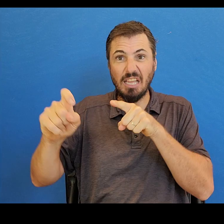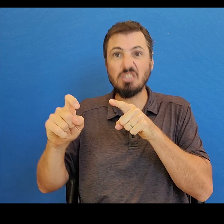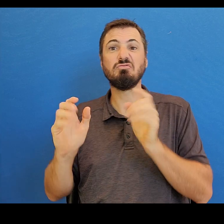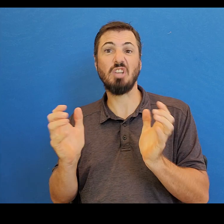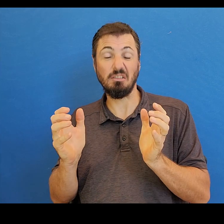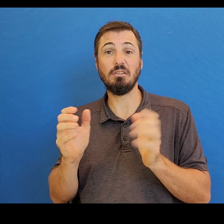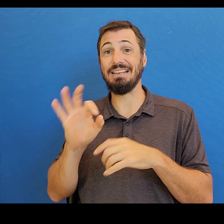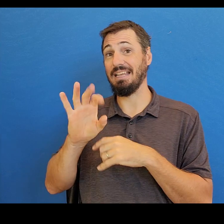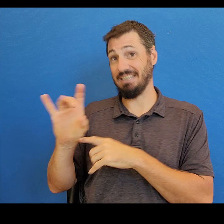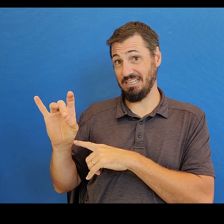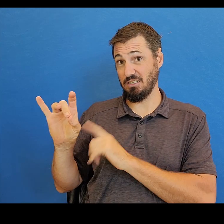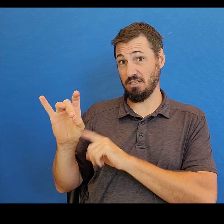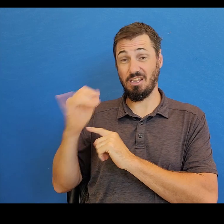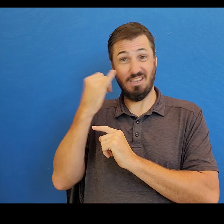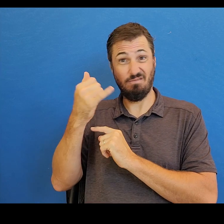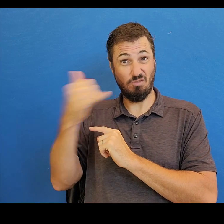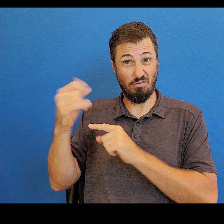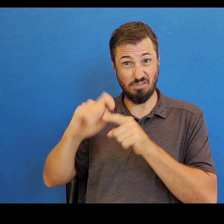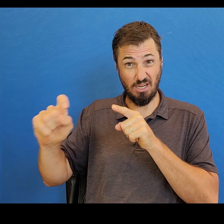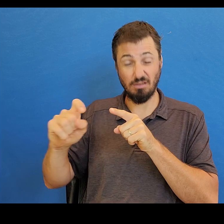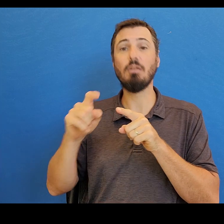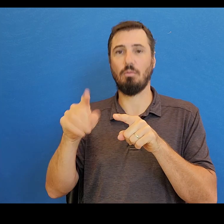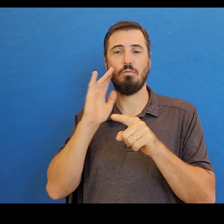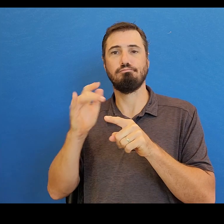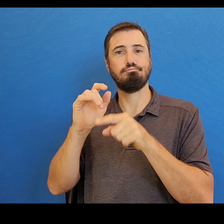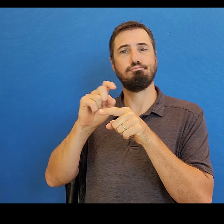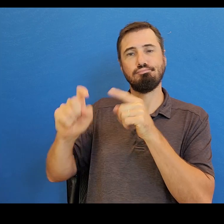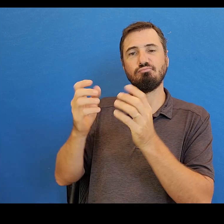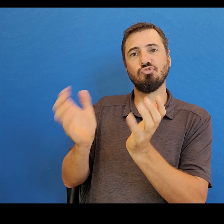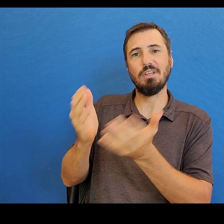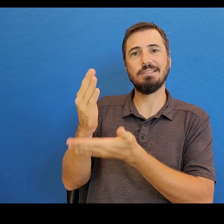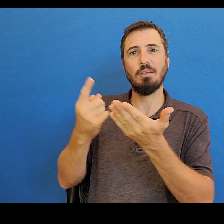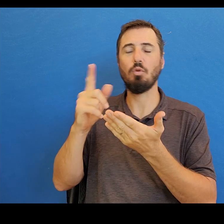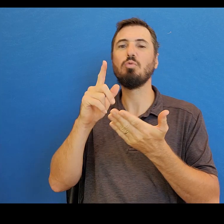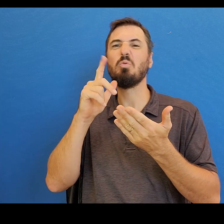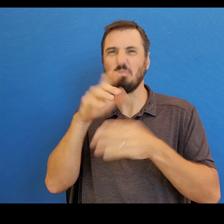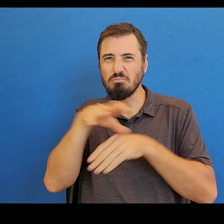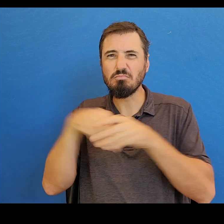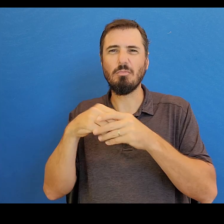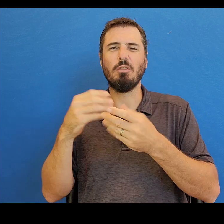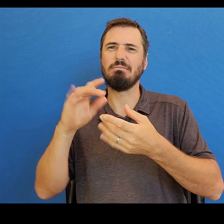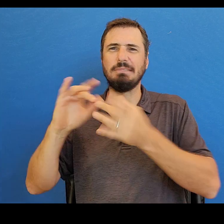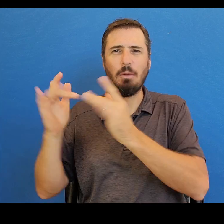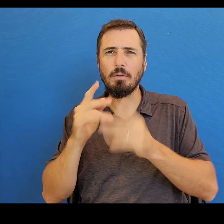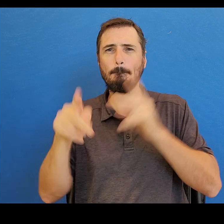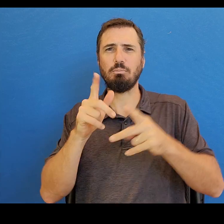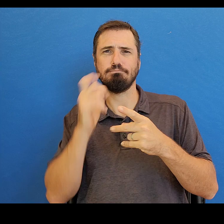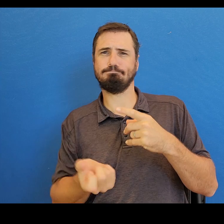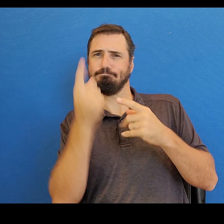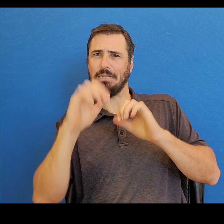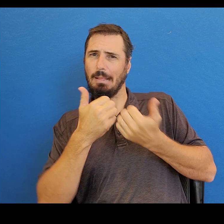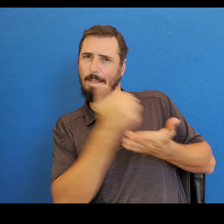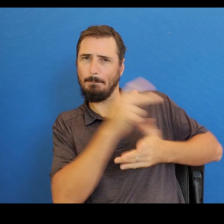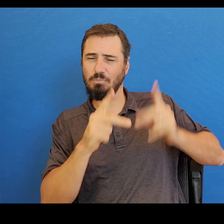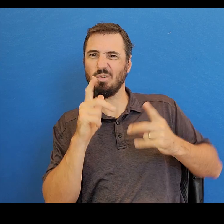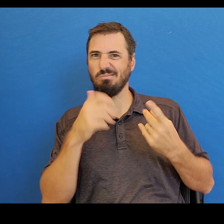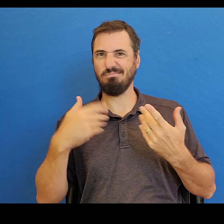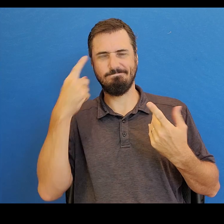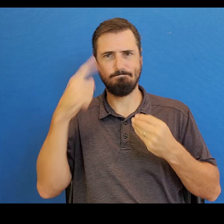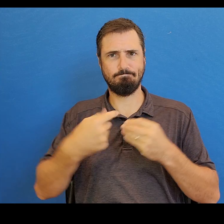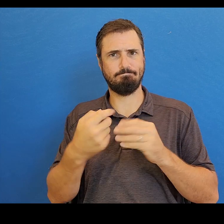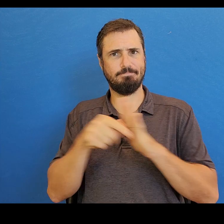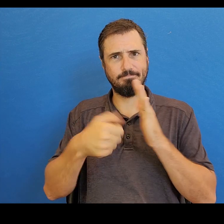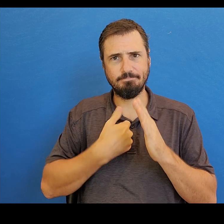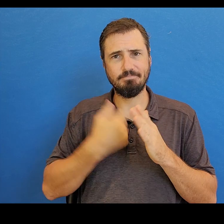will be connected to trained counselors that are part of the existing Lifeline network, who will listen and provide support for callers, connecting them to resources if necessary. Please, if you’re